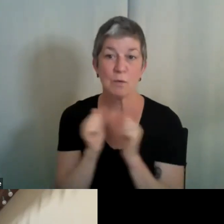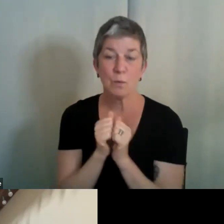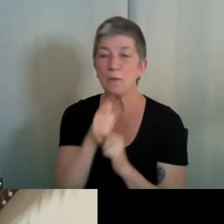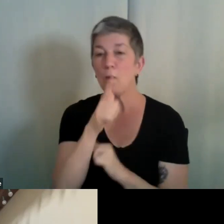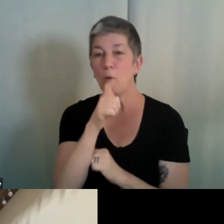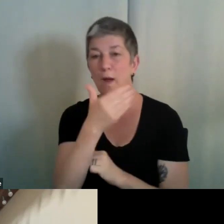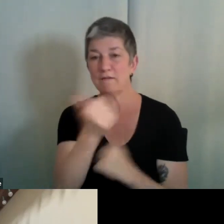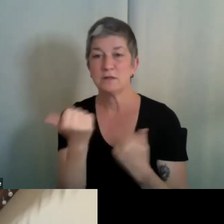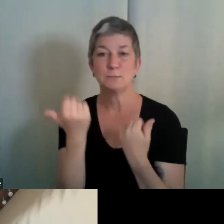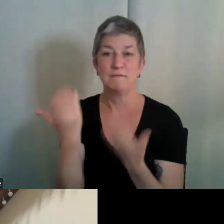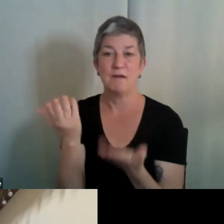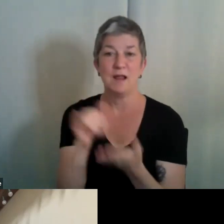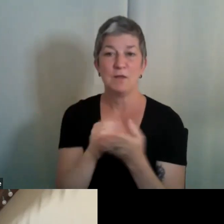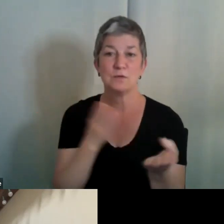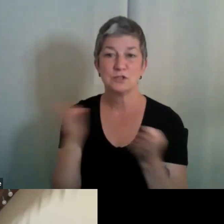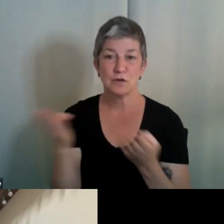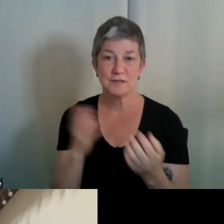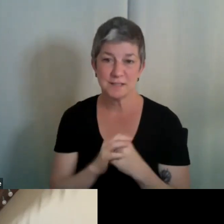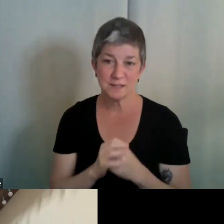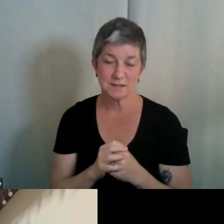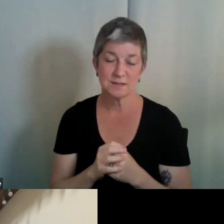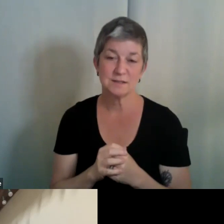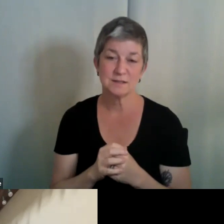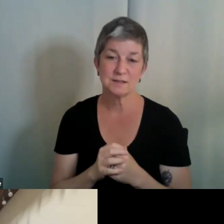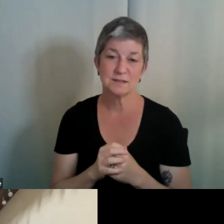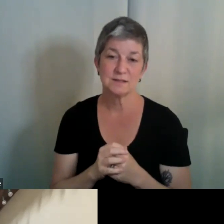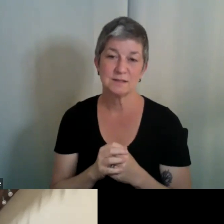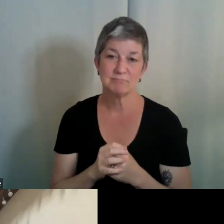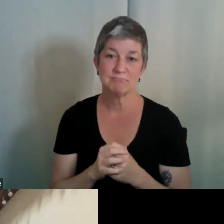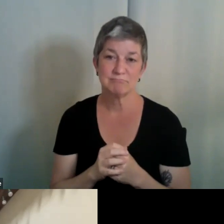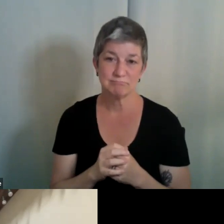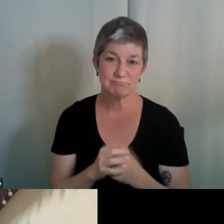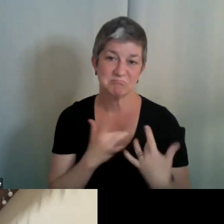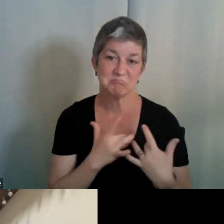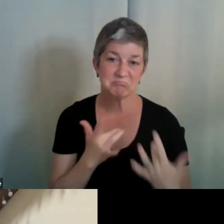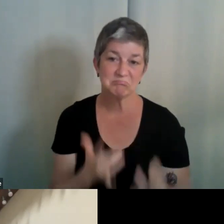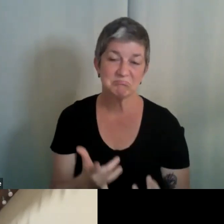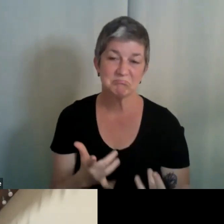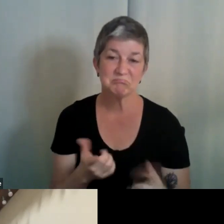providing those services. And usually it comes from the state.